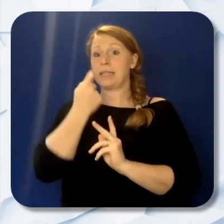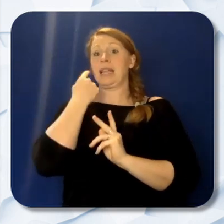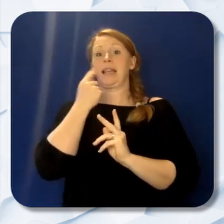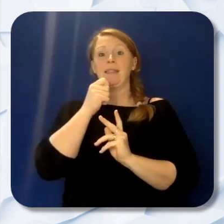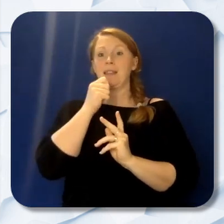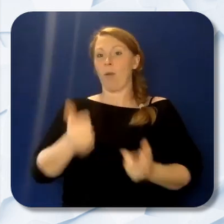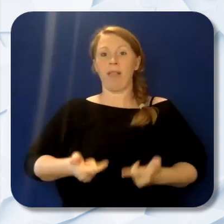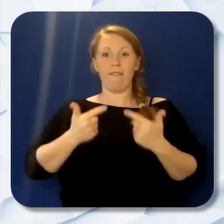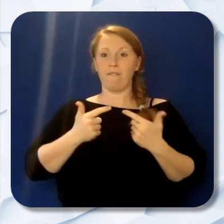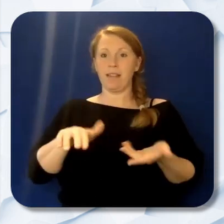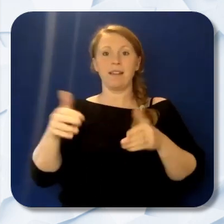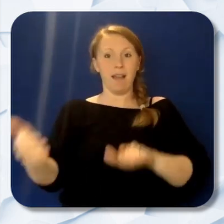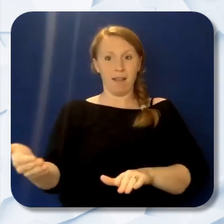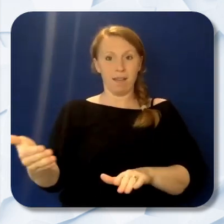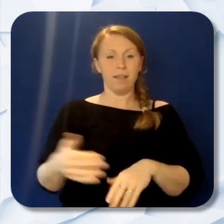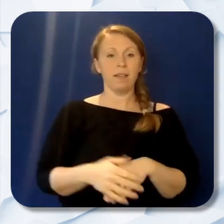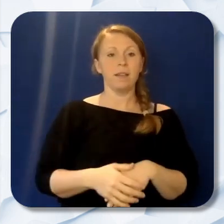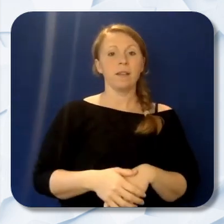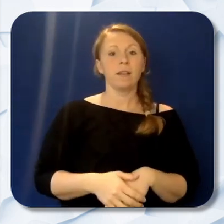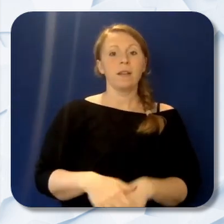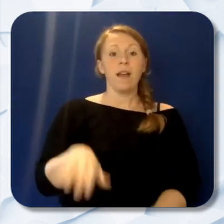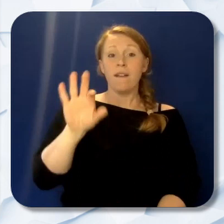Um. We talk about Fentanyl, and one of the things I will often say is talking really